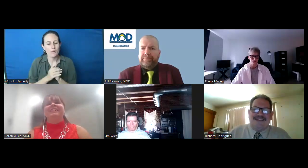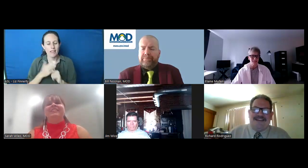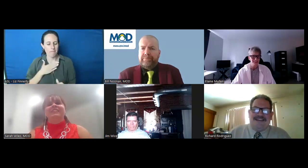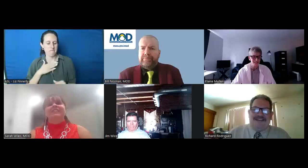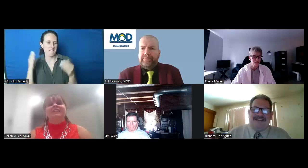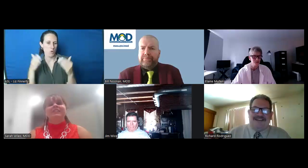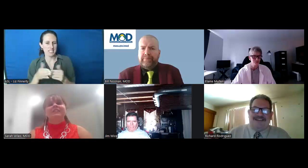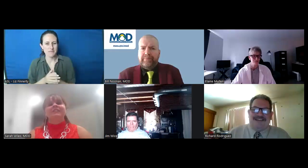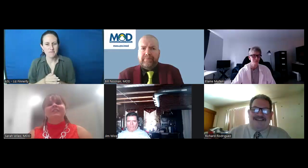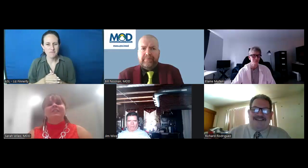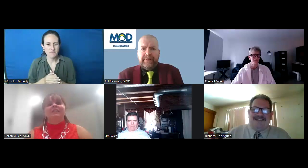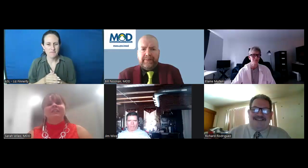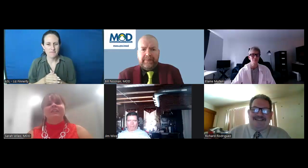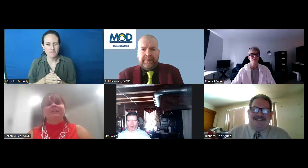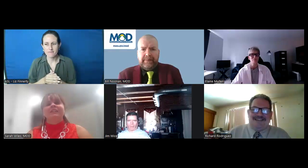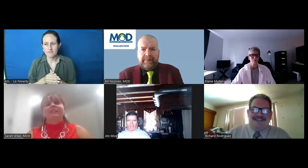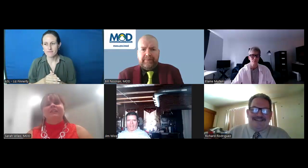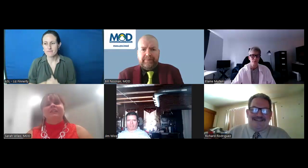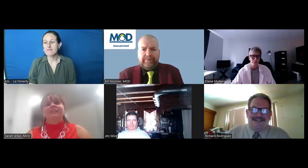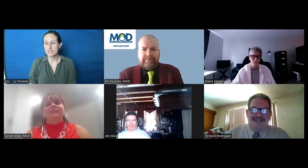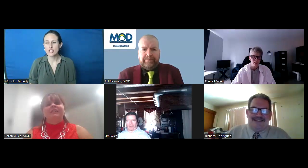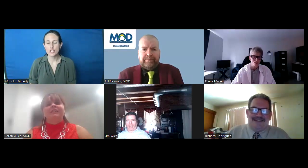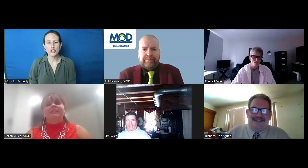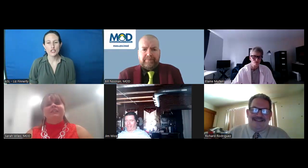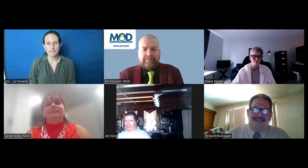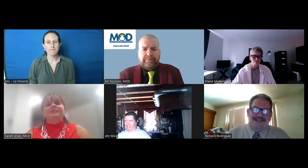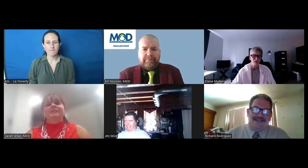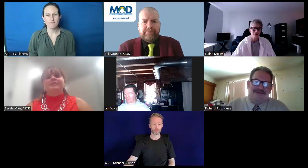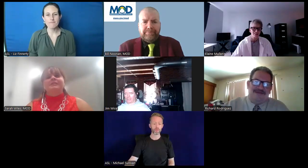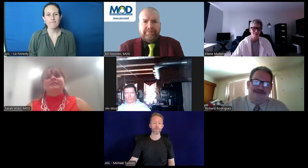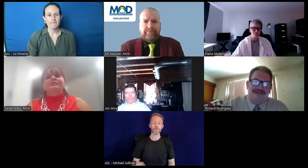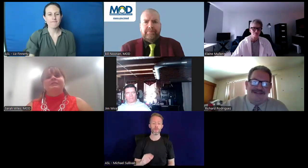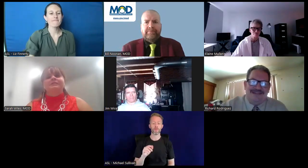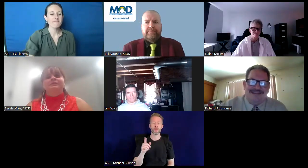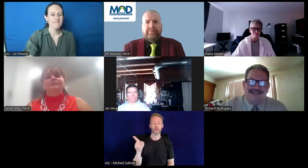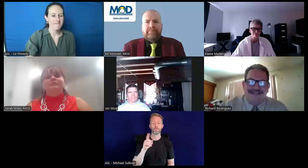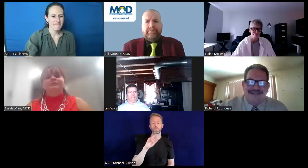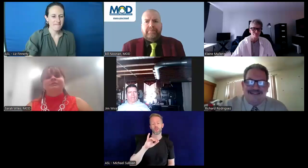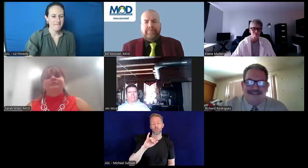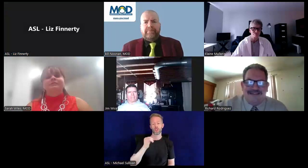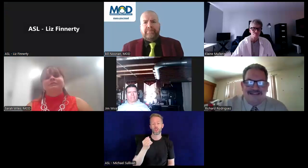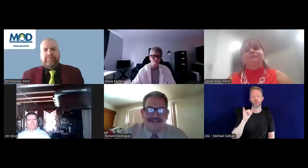left to come. Jim: I'm going to follow in